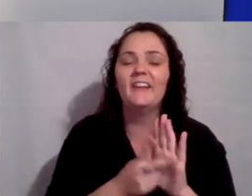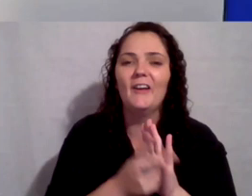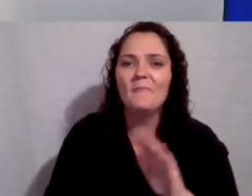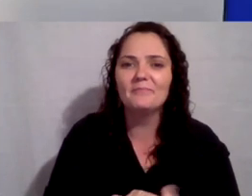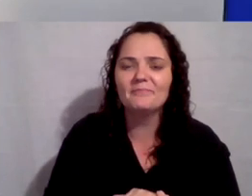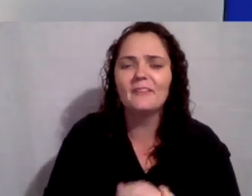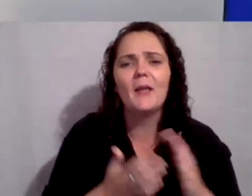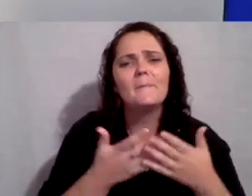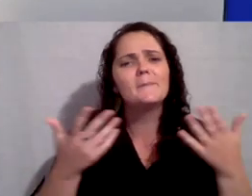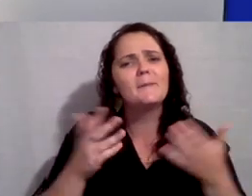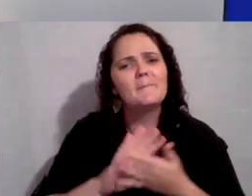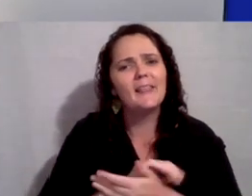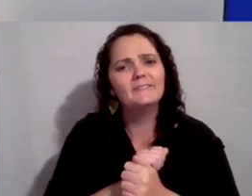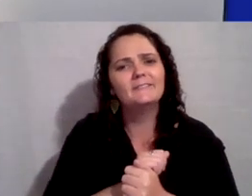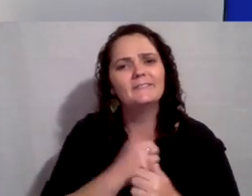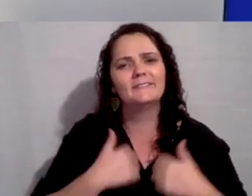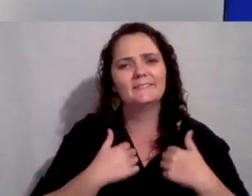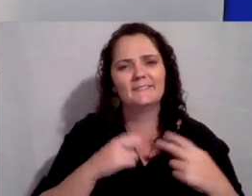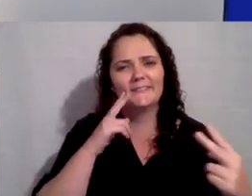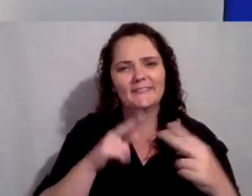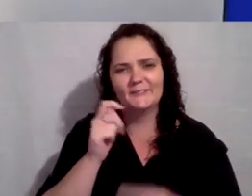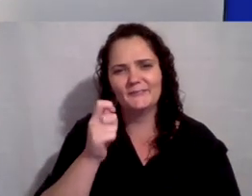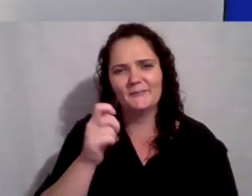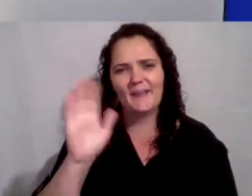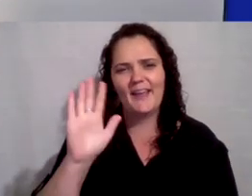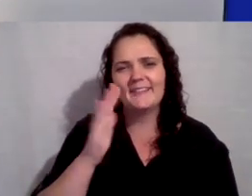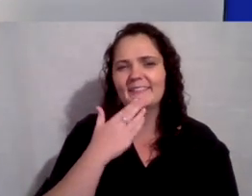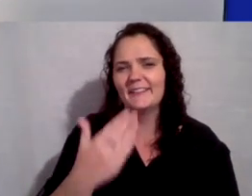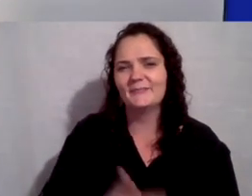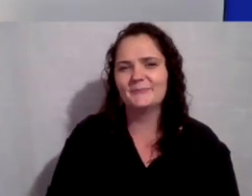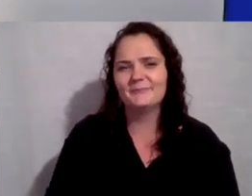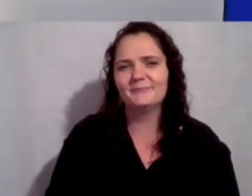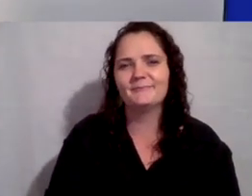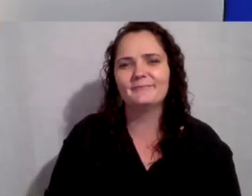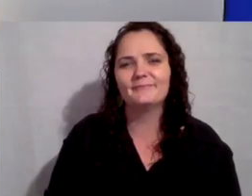this has been my absolute pleasure and I hope I'll see all y'all really soon. Alright thanks, good night.